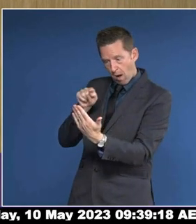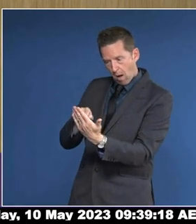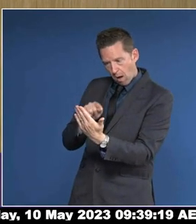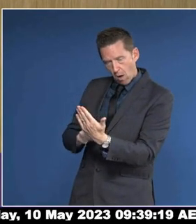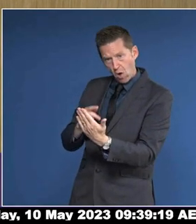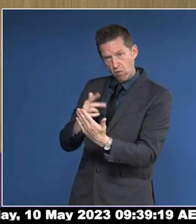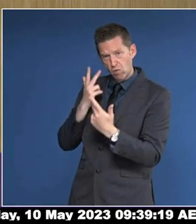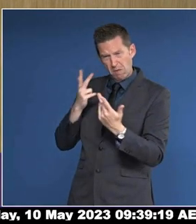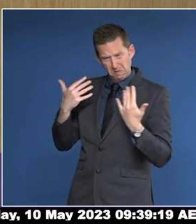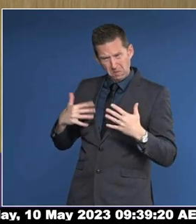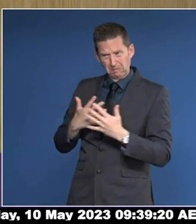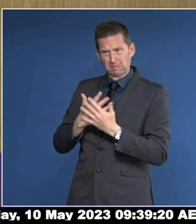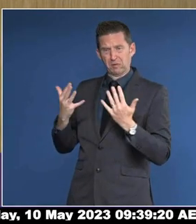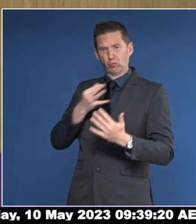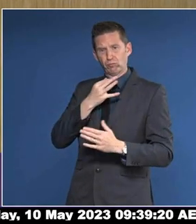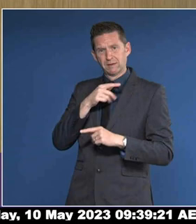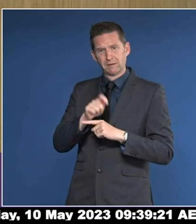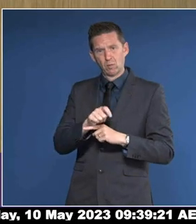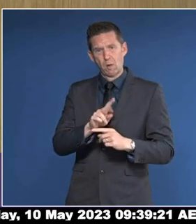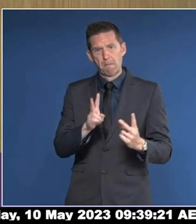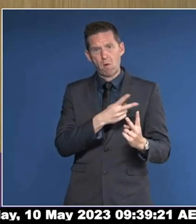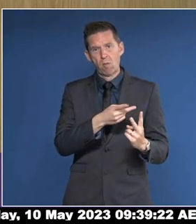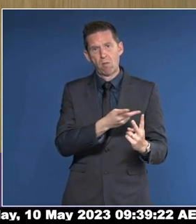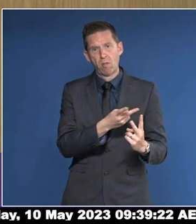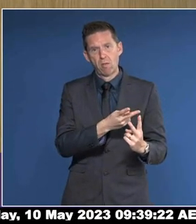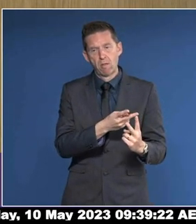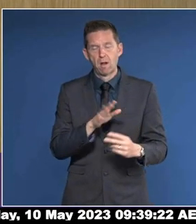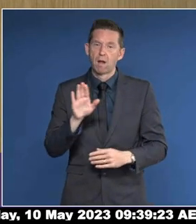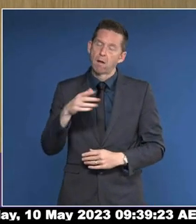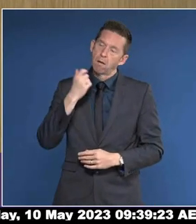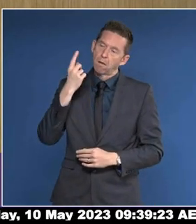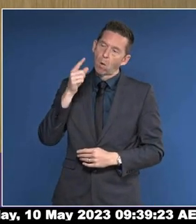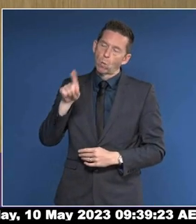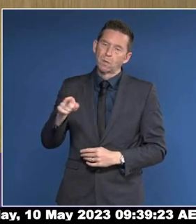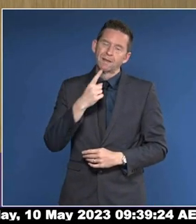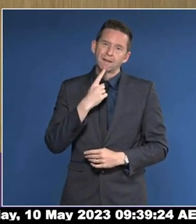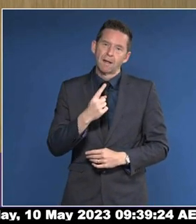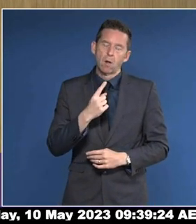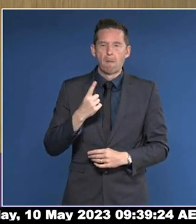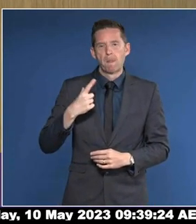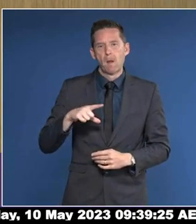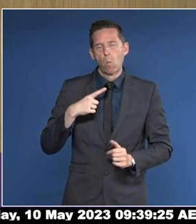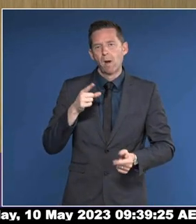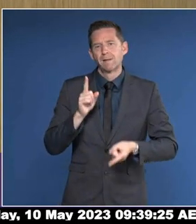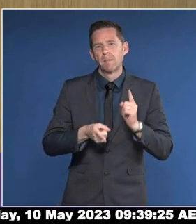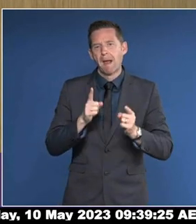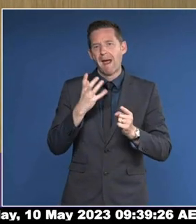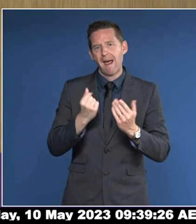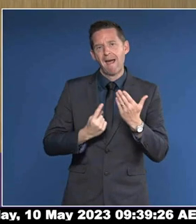Kaleb and Jonathon. DR CRAWFORD: I hear what you're saying, Ms Eastman, and that is why at times we substantiated "at risk".